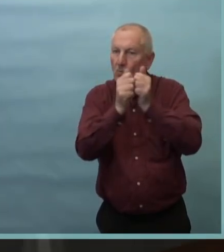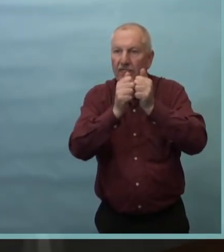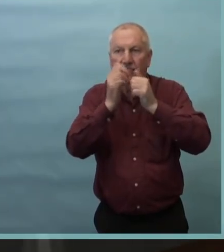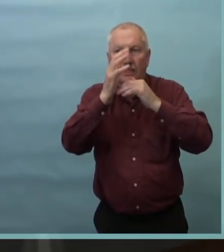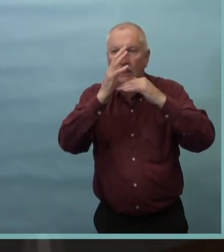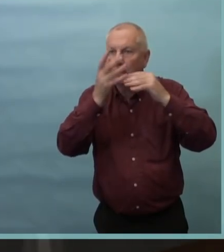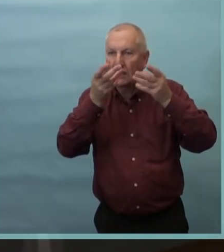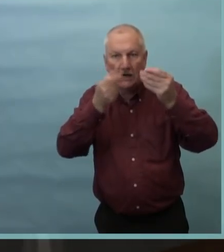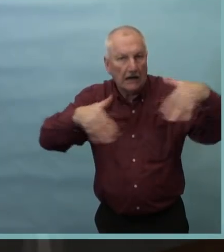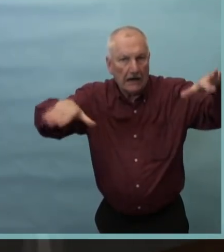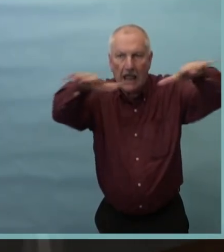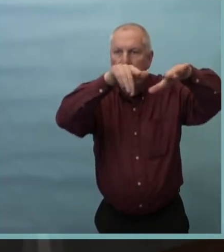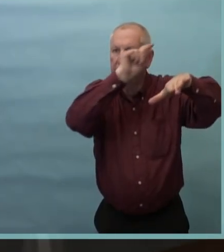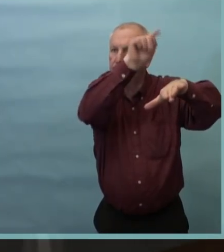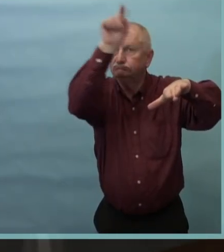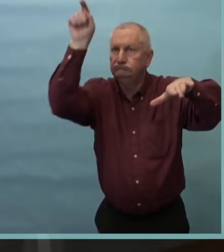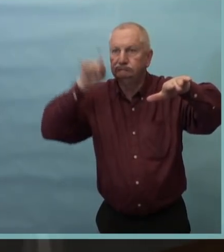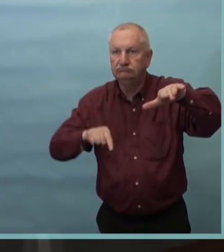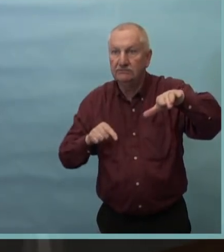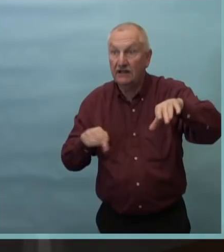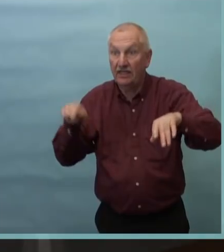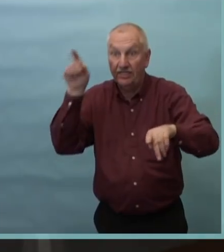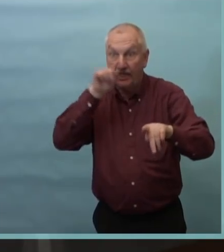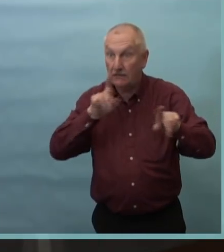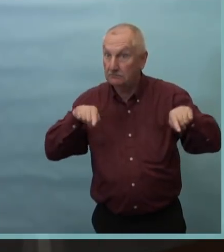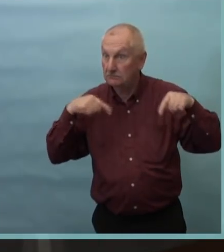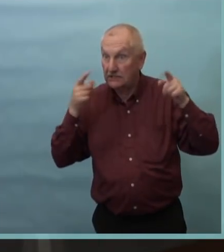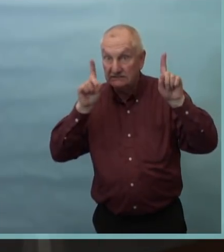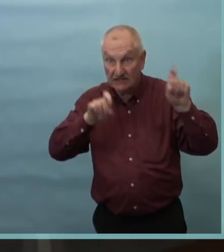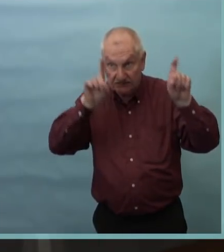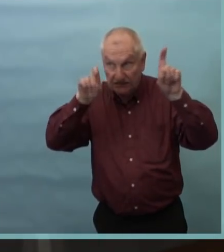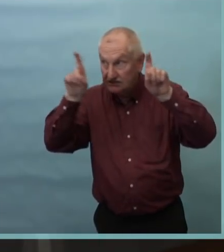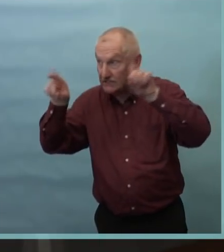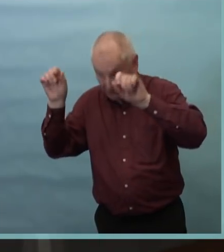know testings been available and for quite some time and know in those areas